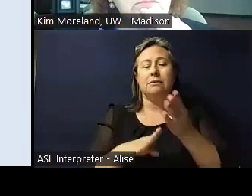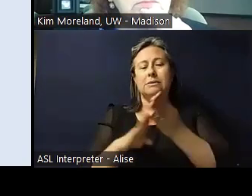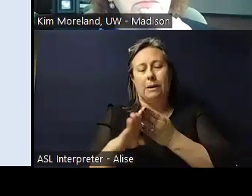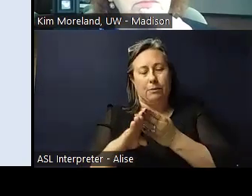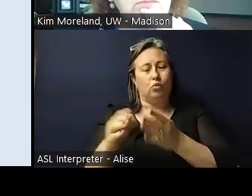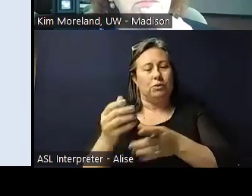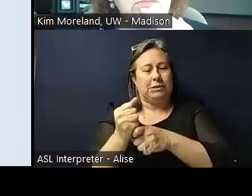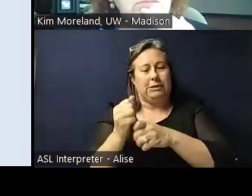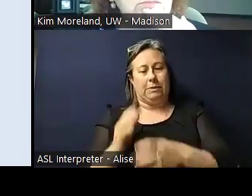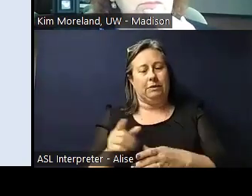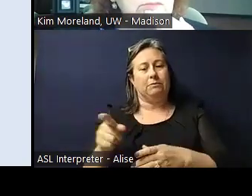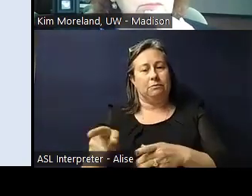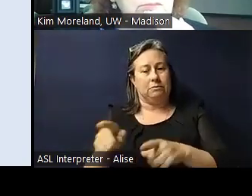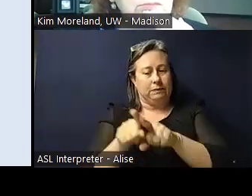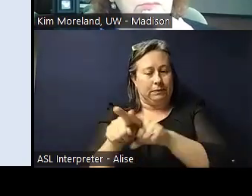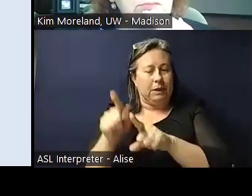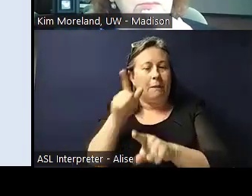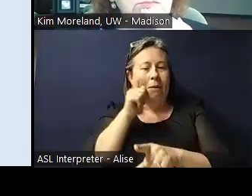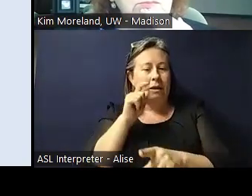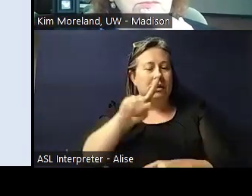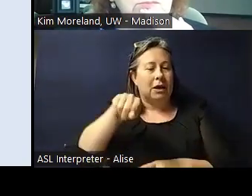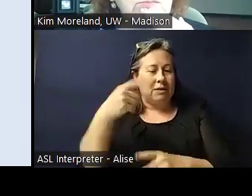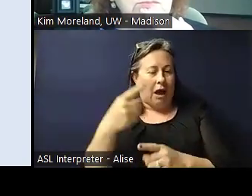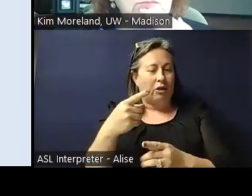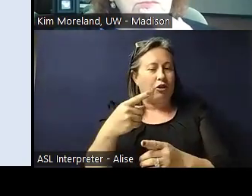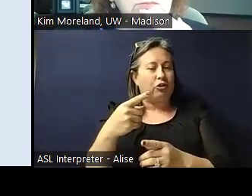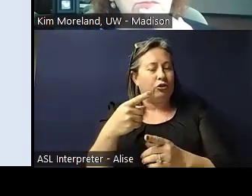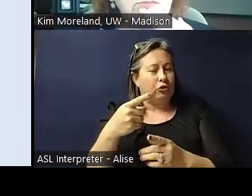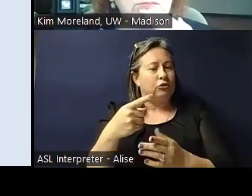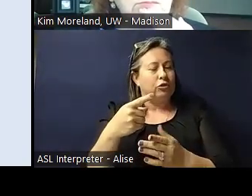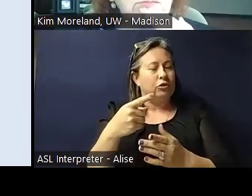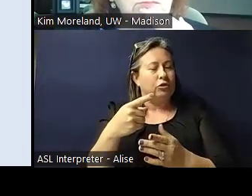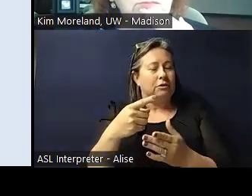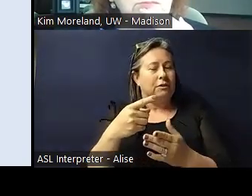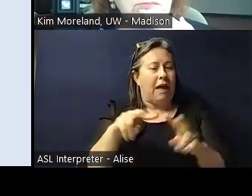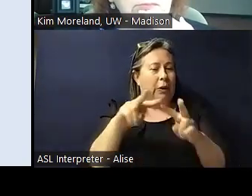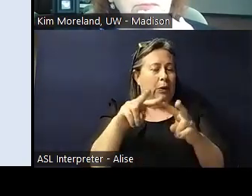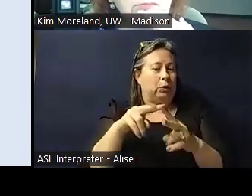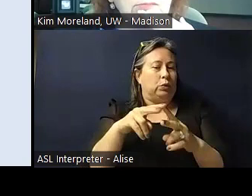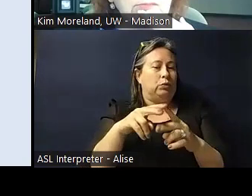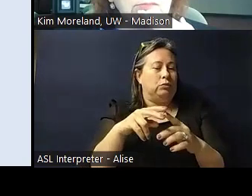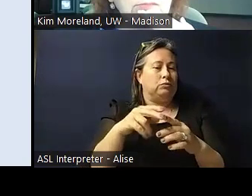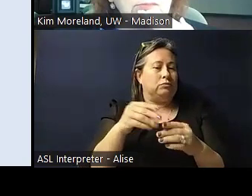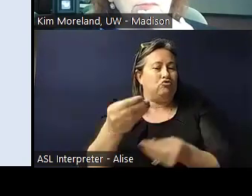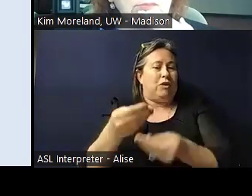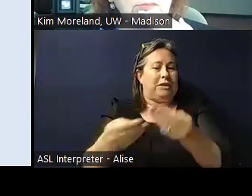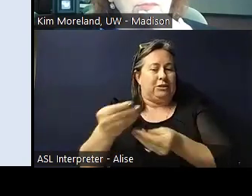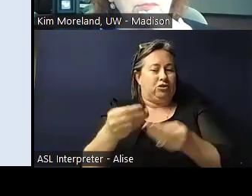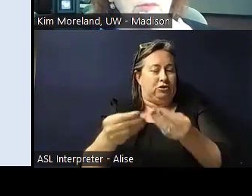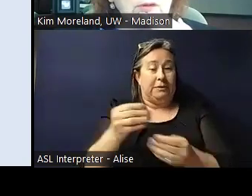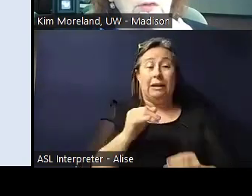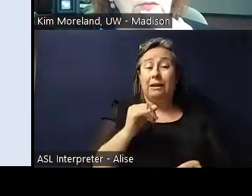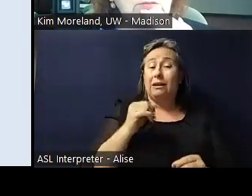because it would be a dollar value transaction. And always if we're dealing with foreign currencies at Penn,